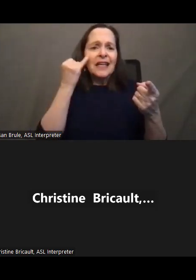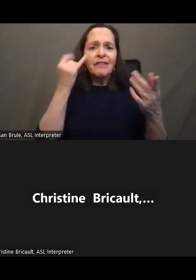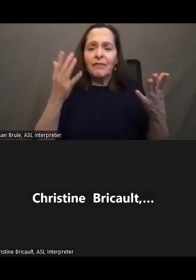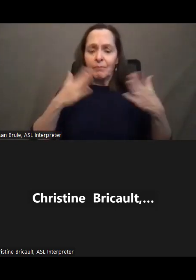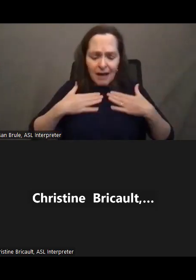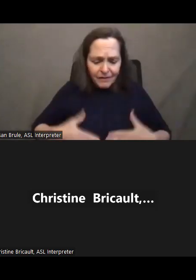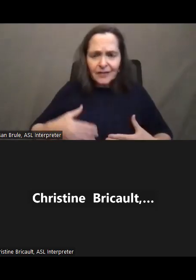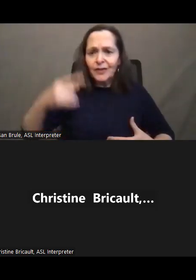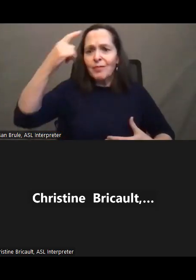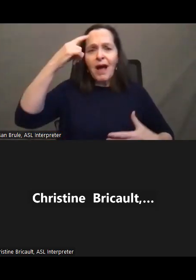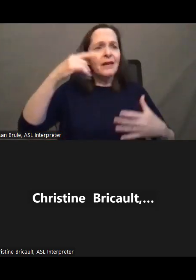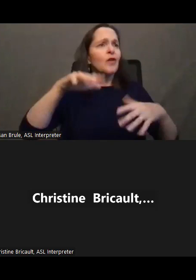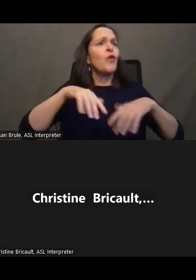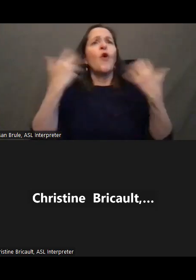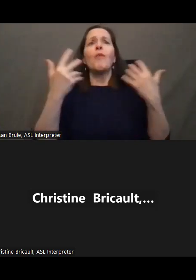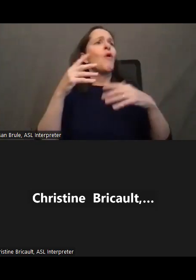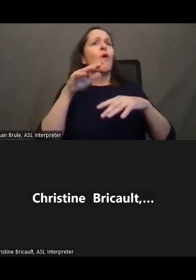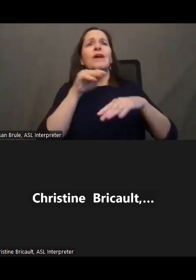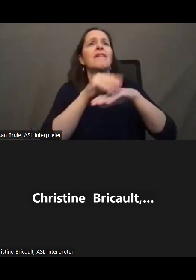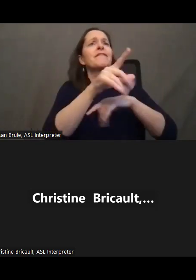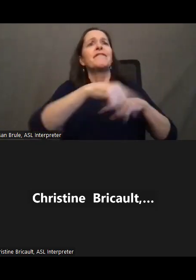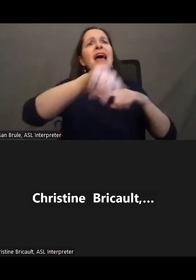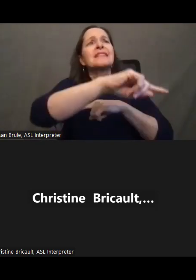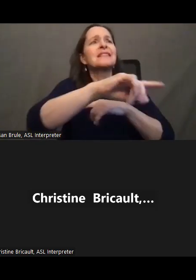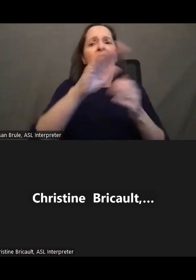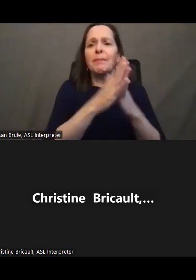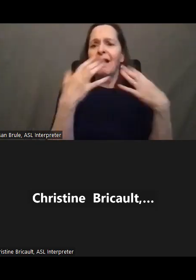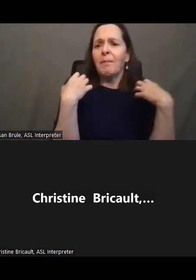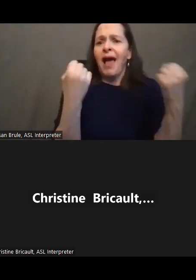An example of that may be someone who has had cancer who is now in remission